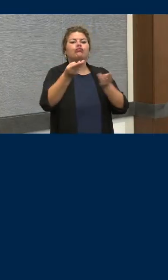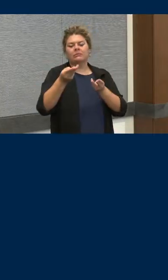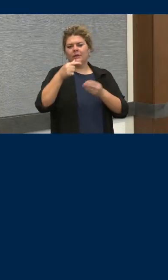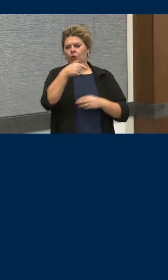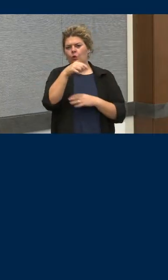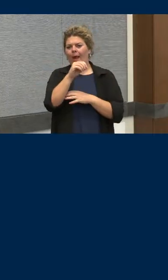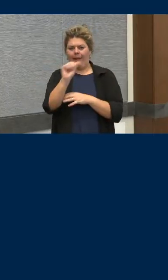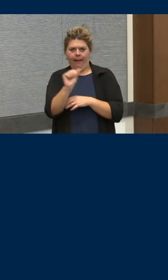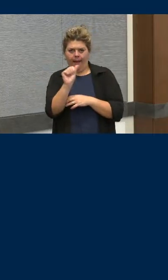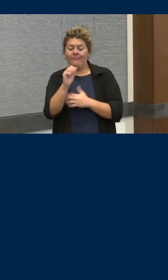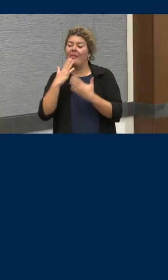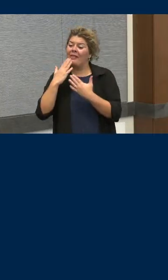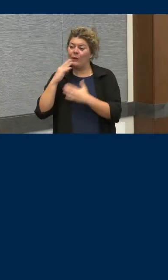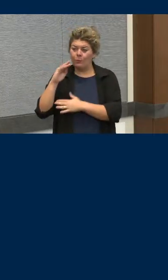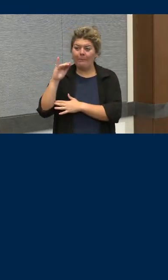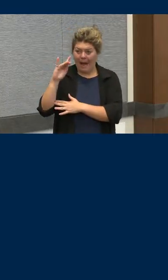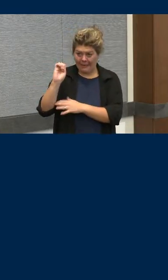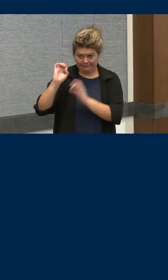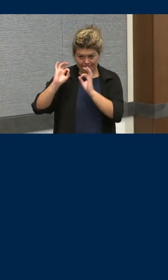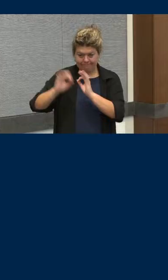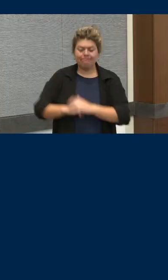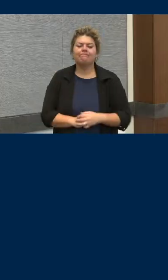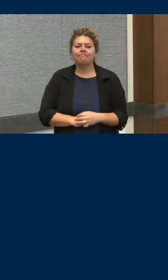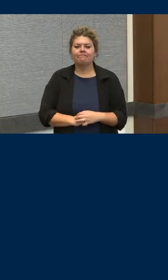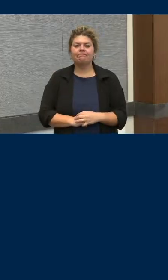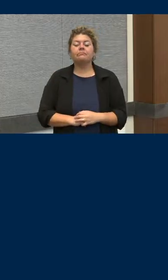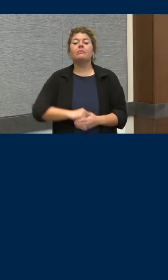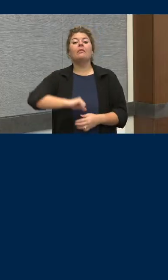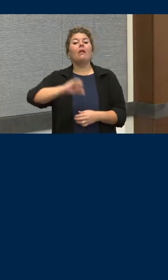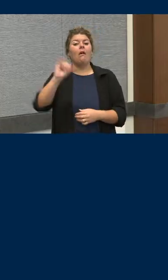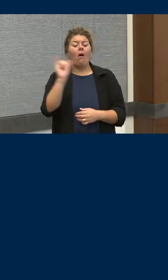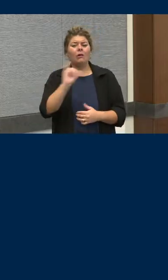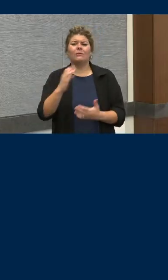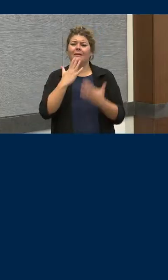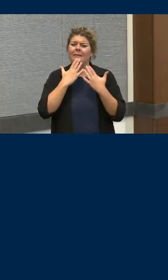the Q and A, thank you Mike.